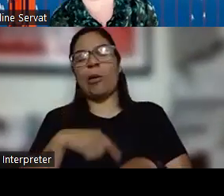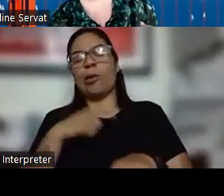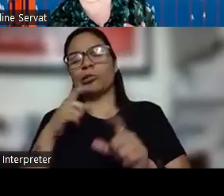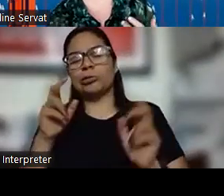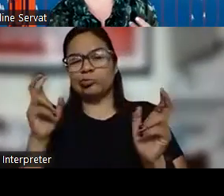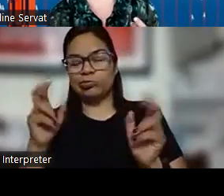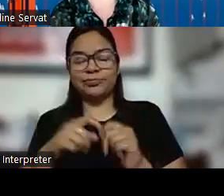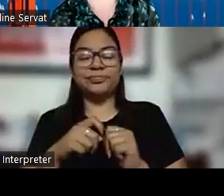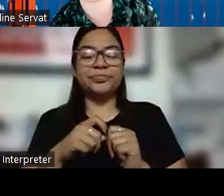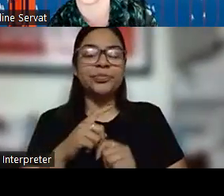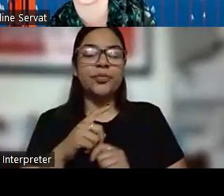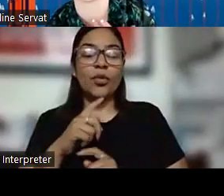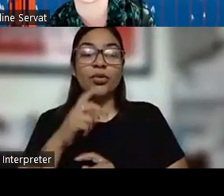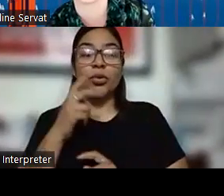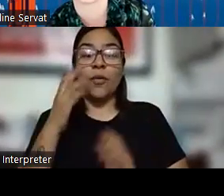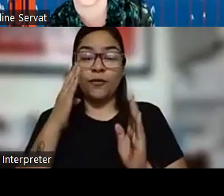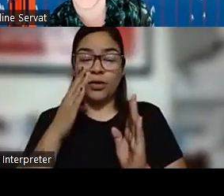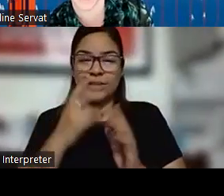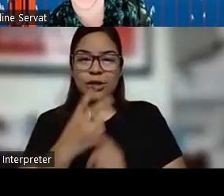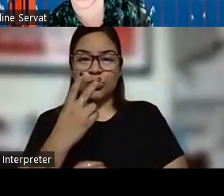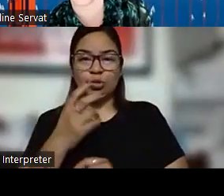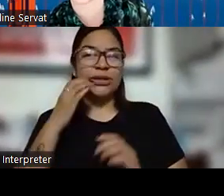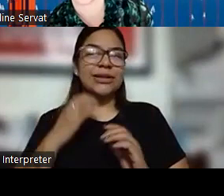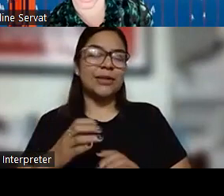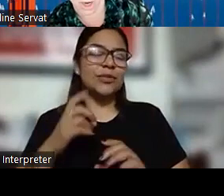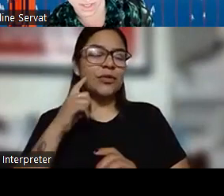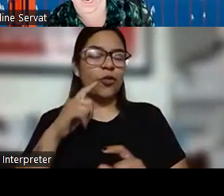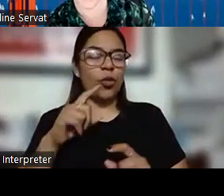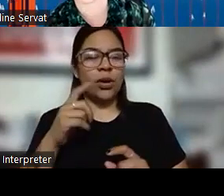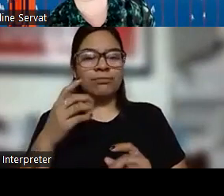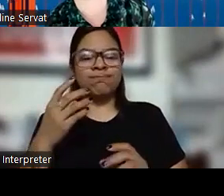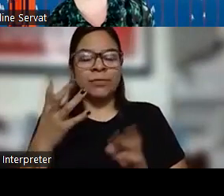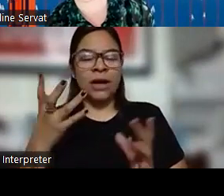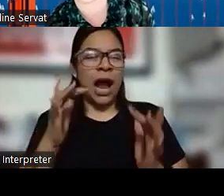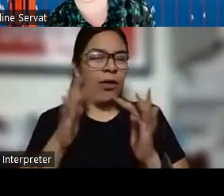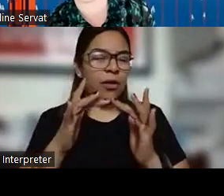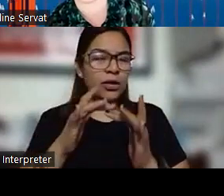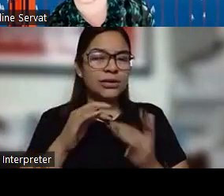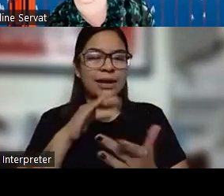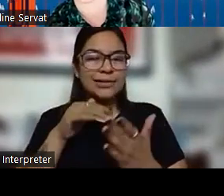on two the the consumer facing initiatives the consumer contact center the B the web portal to